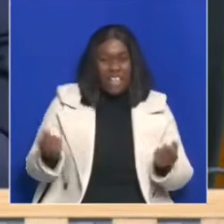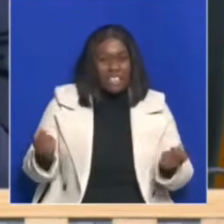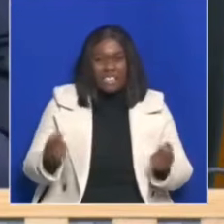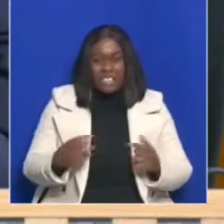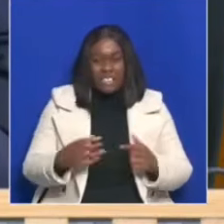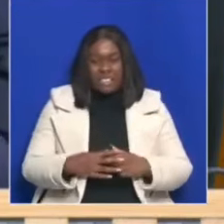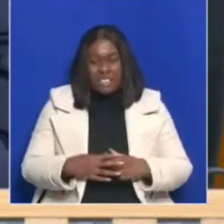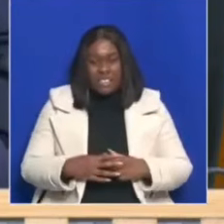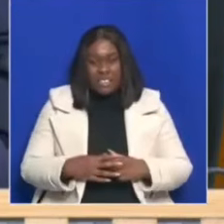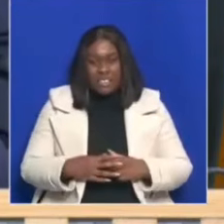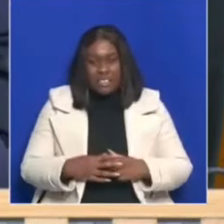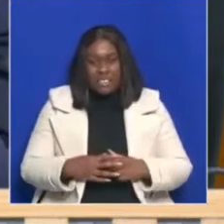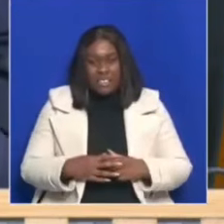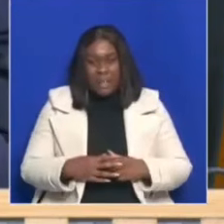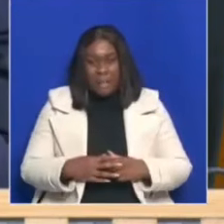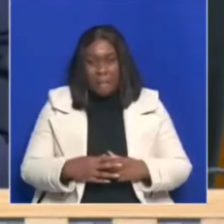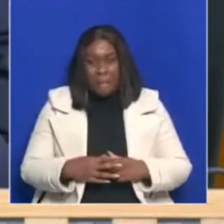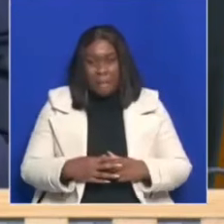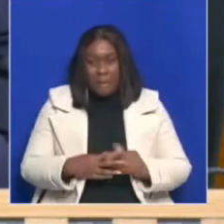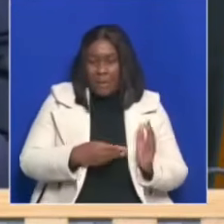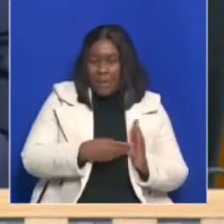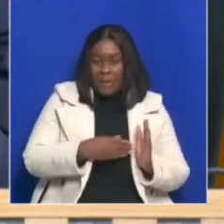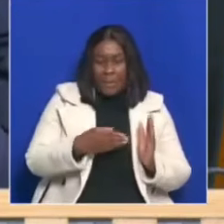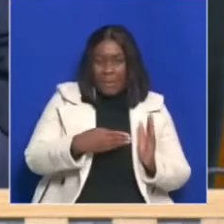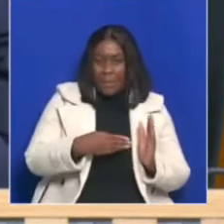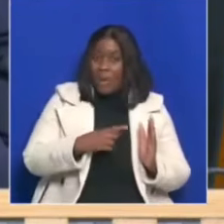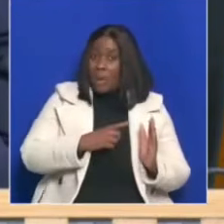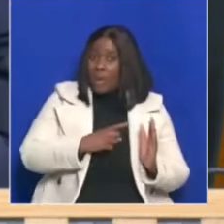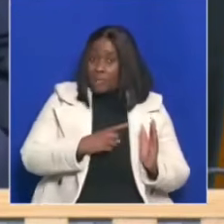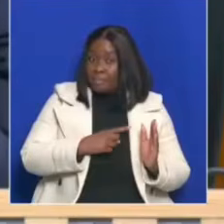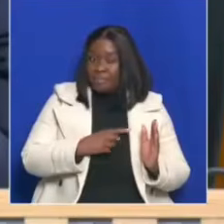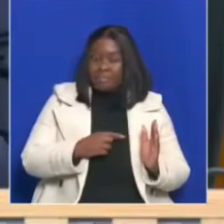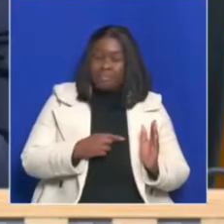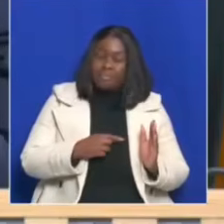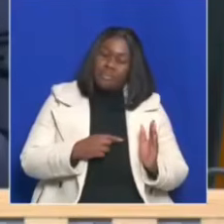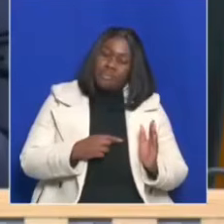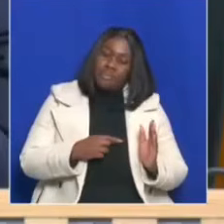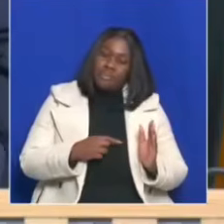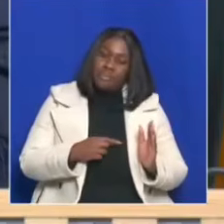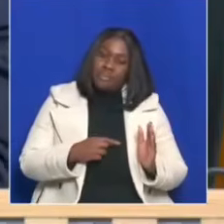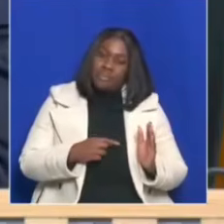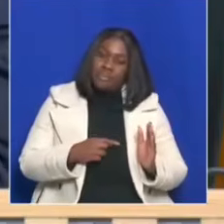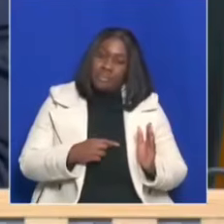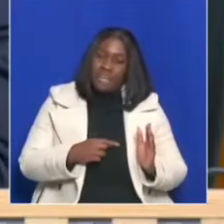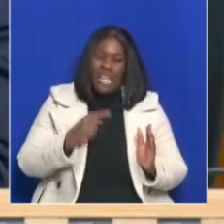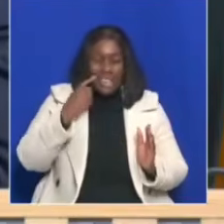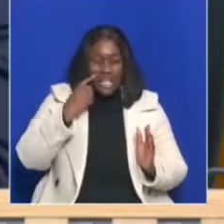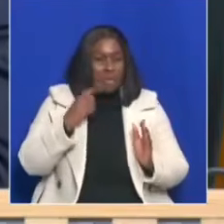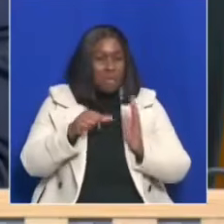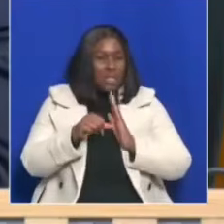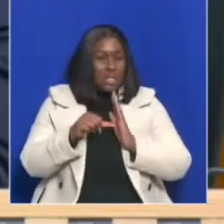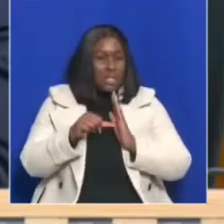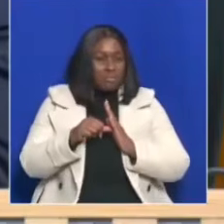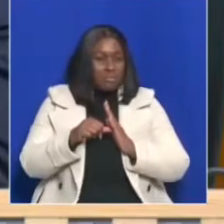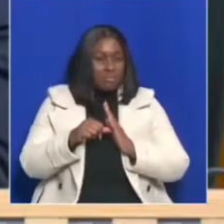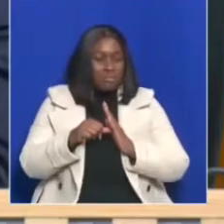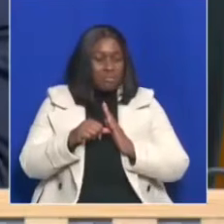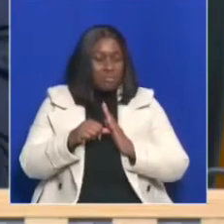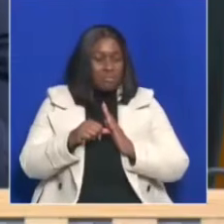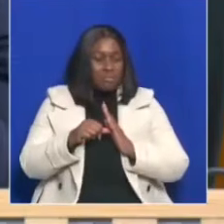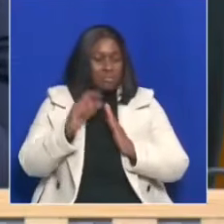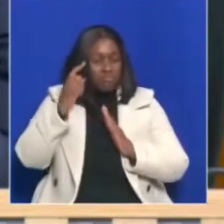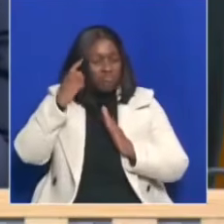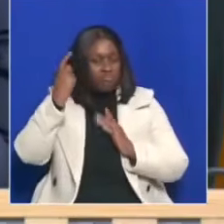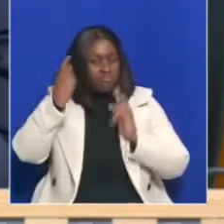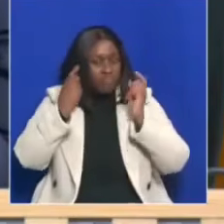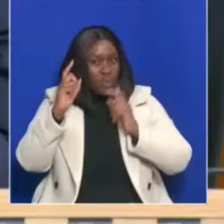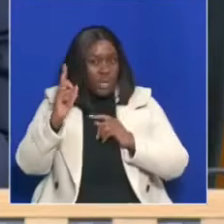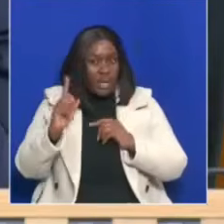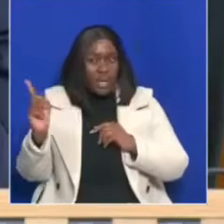on what basis are the police saying these are the the people according to the information or the